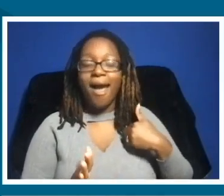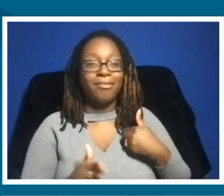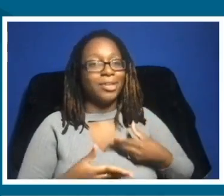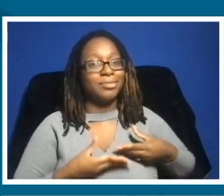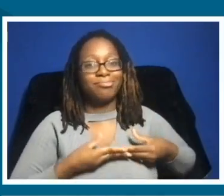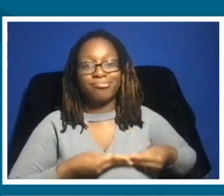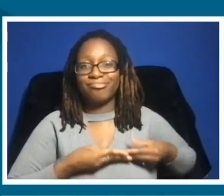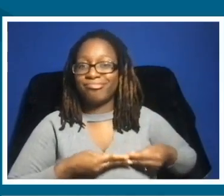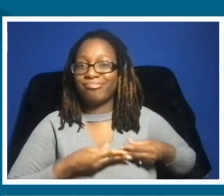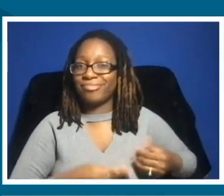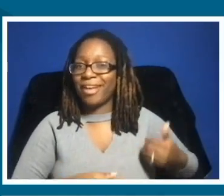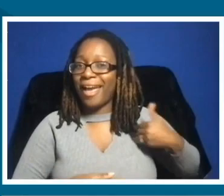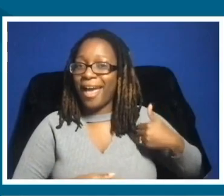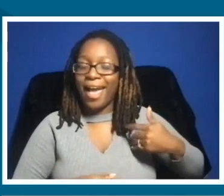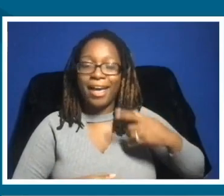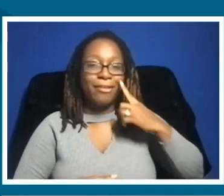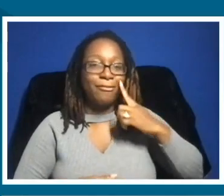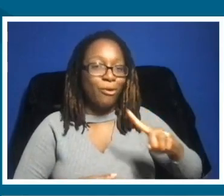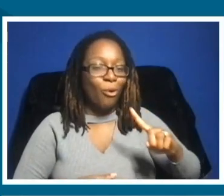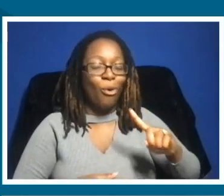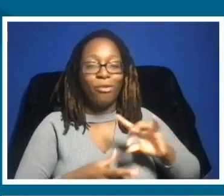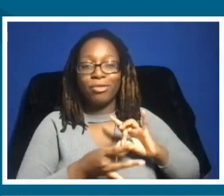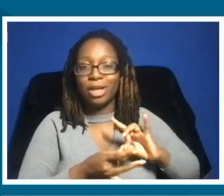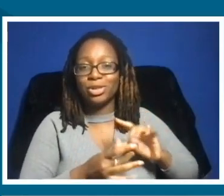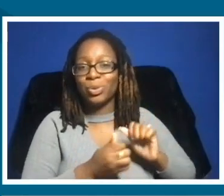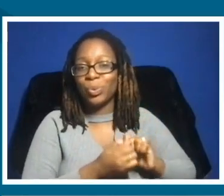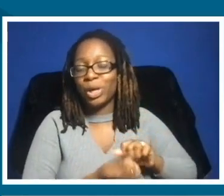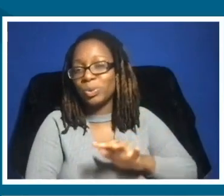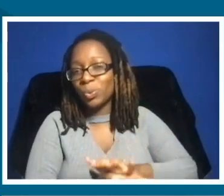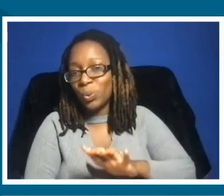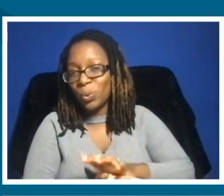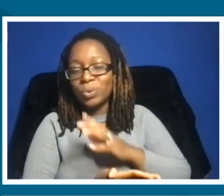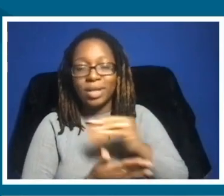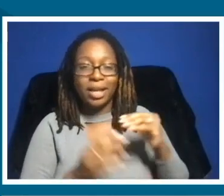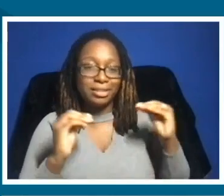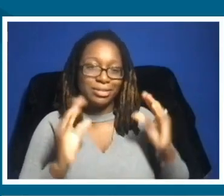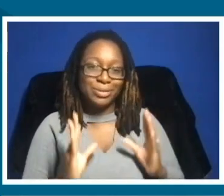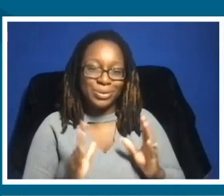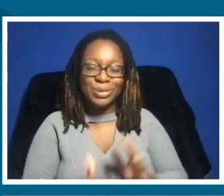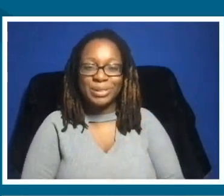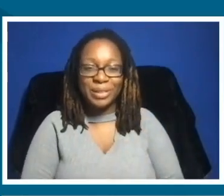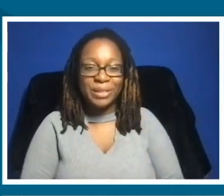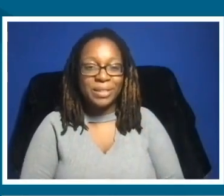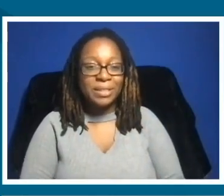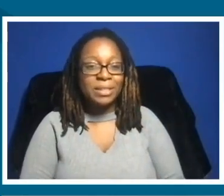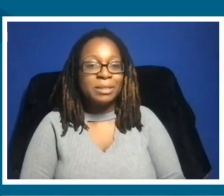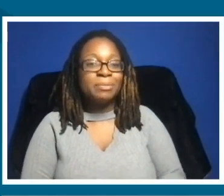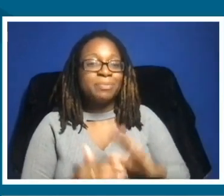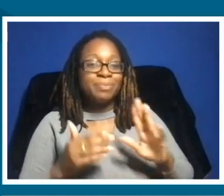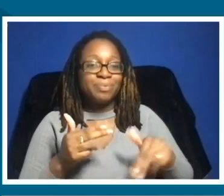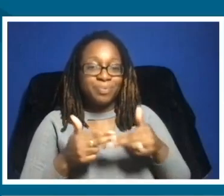for in my heart for relationships with schools and teachers